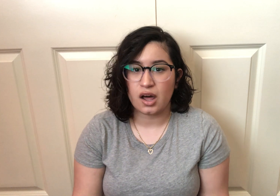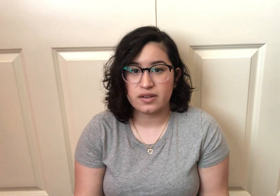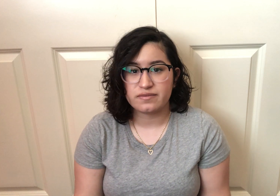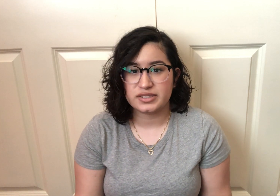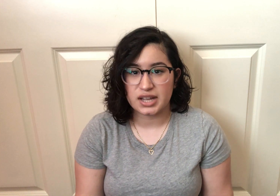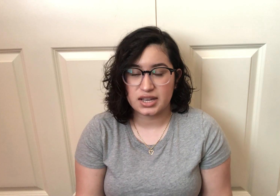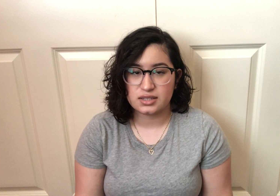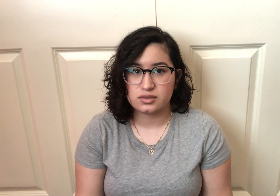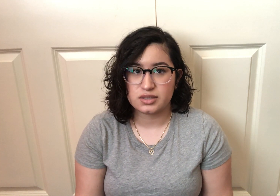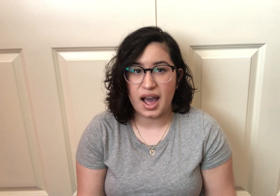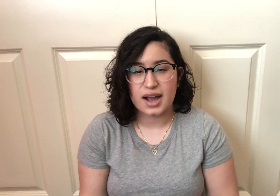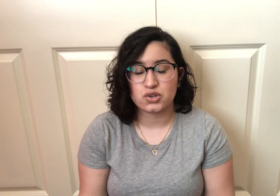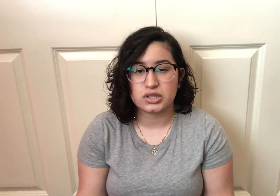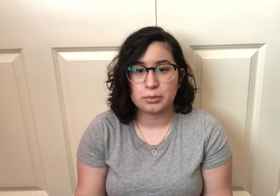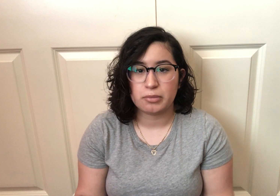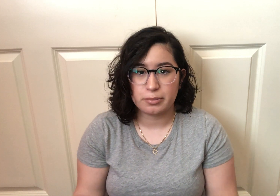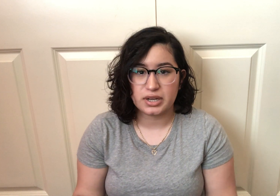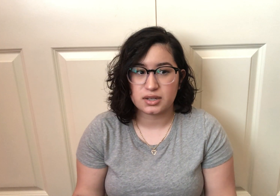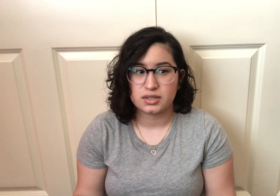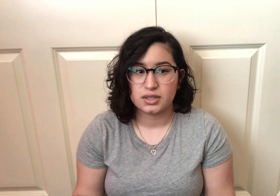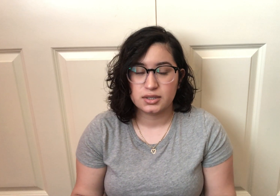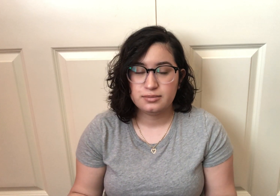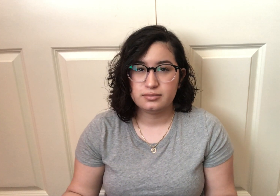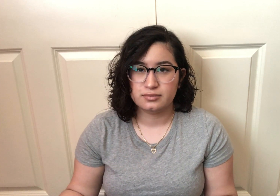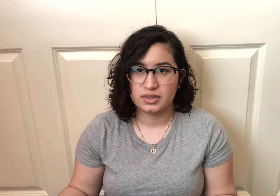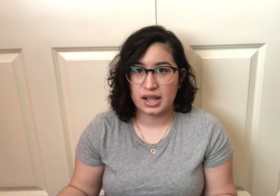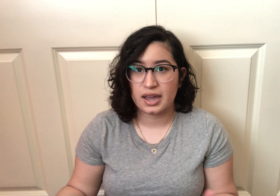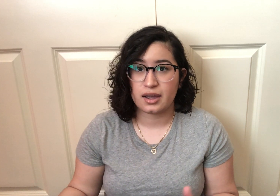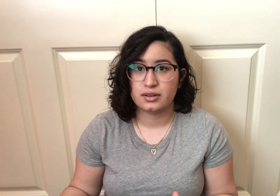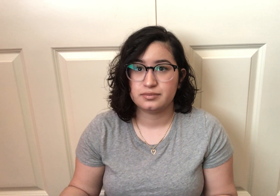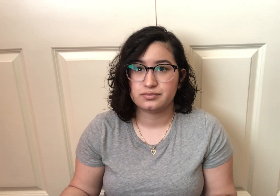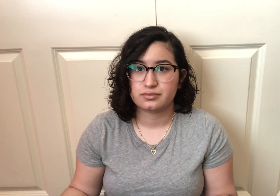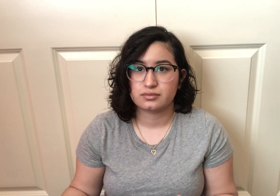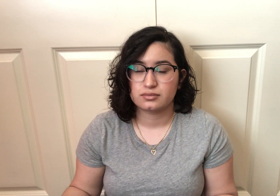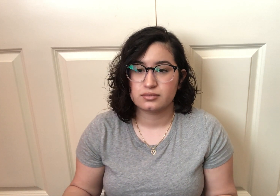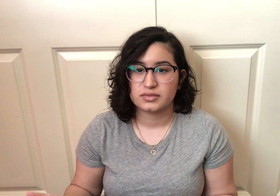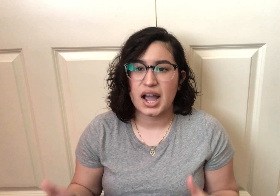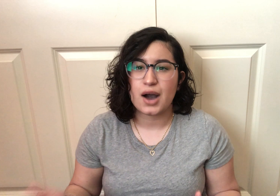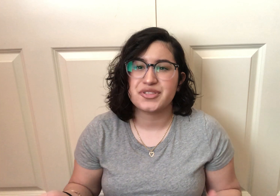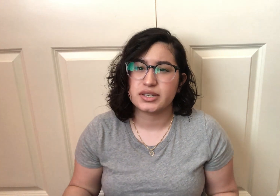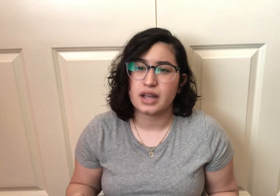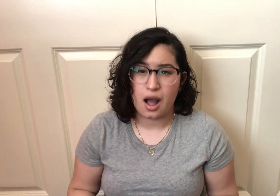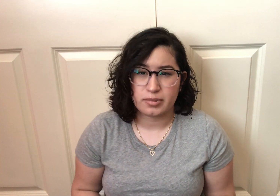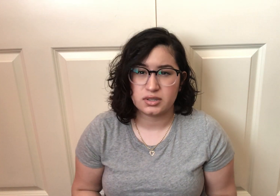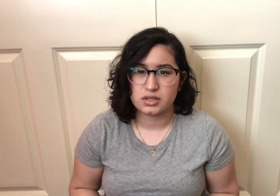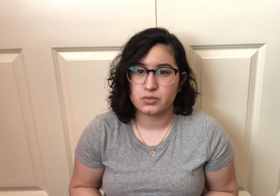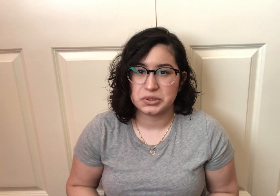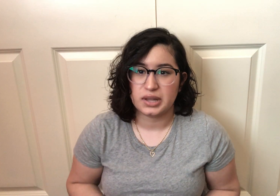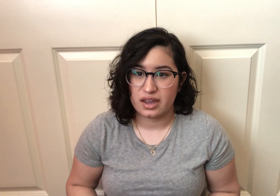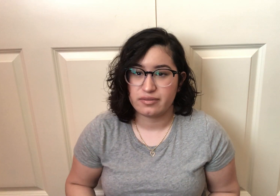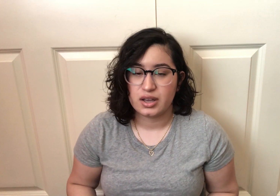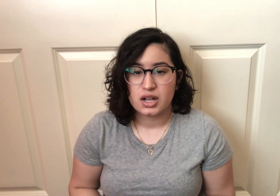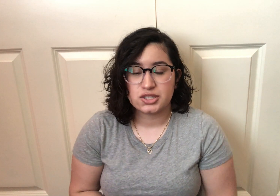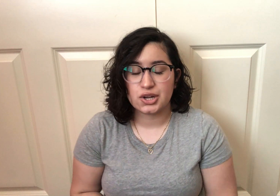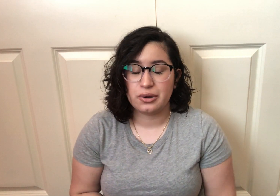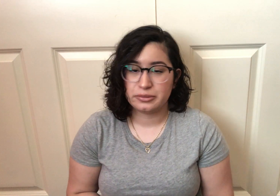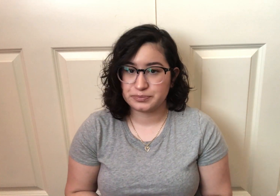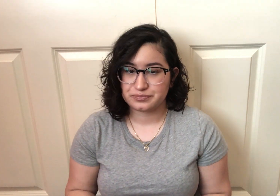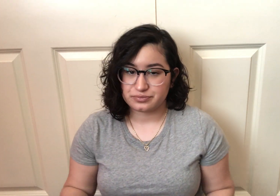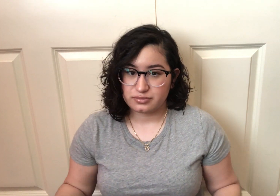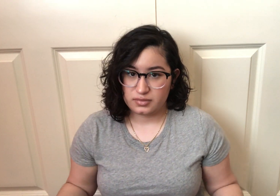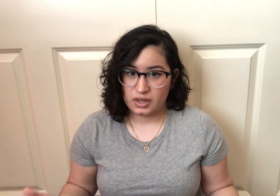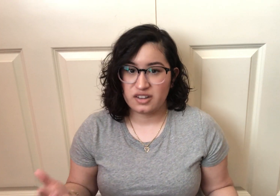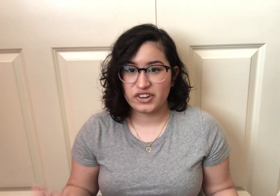lot of signs actually mimic like how things happen in real life. So for